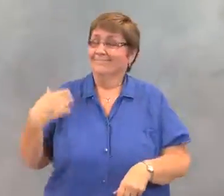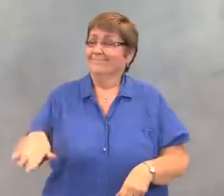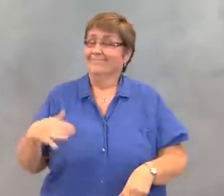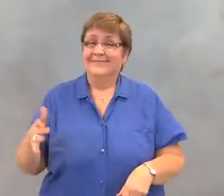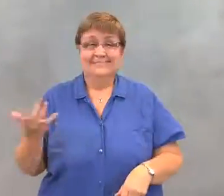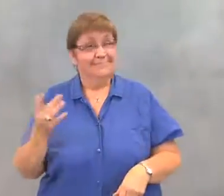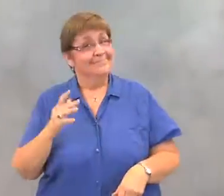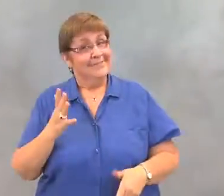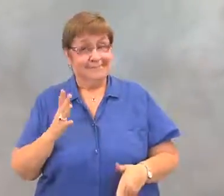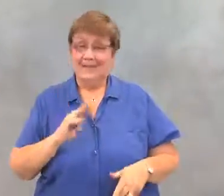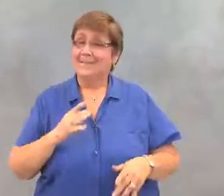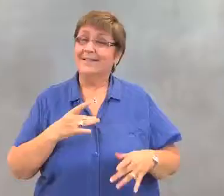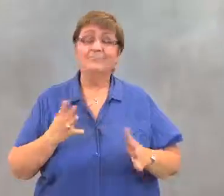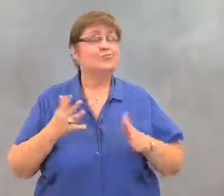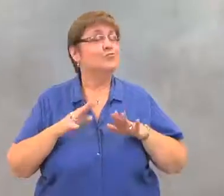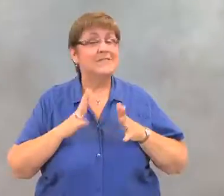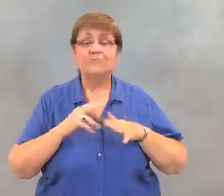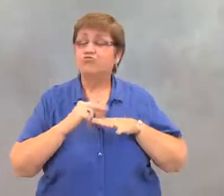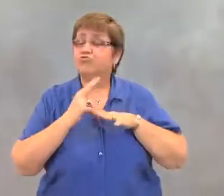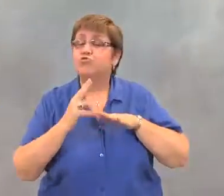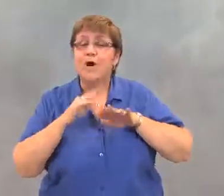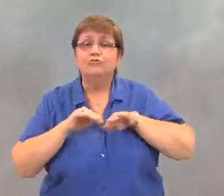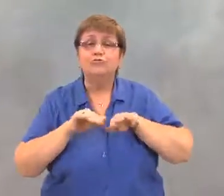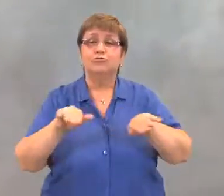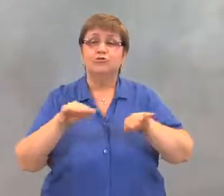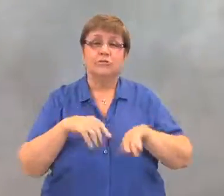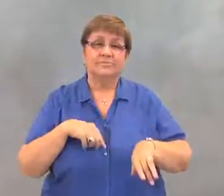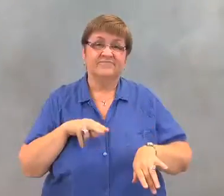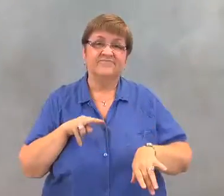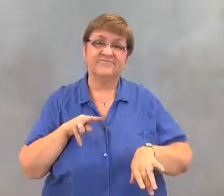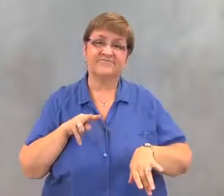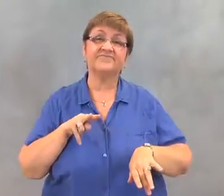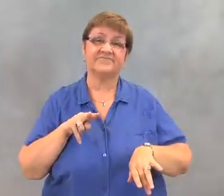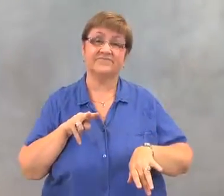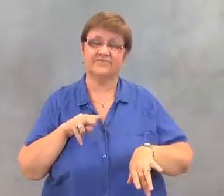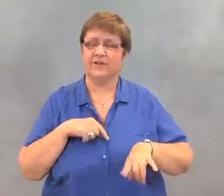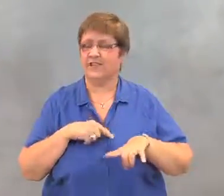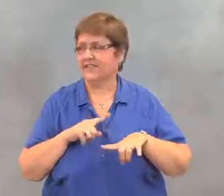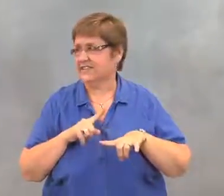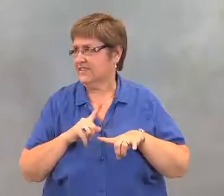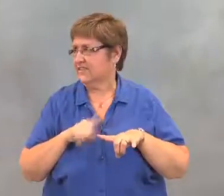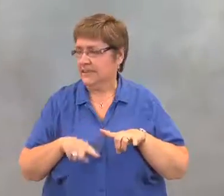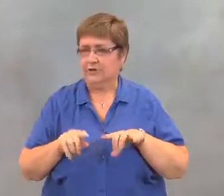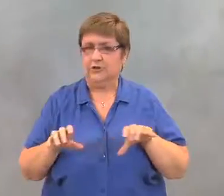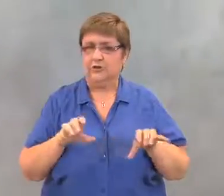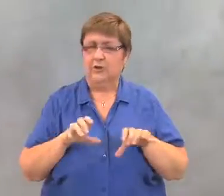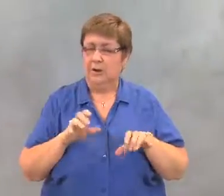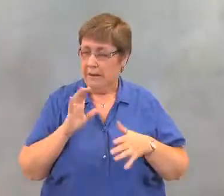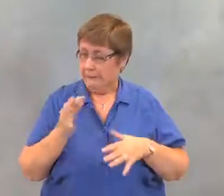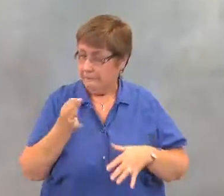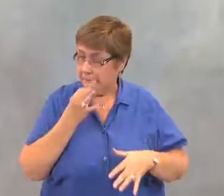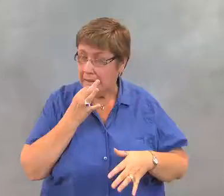He went ahead and swam in the water while I watched. Ooh!